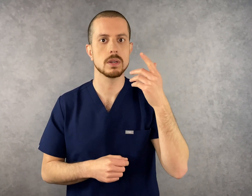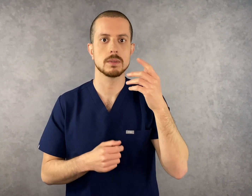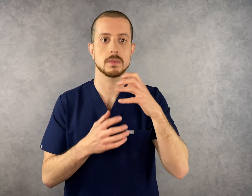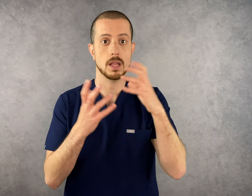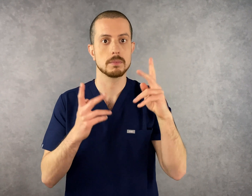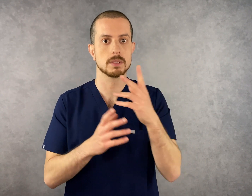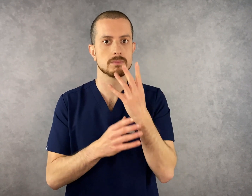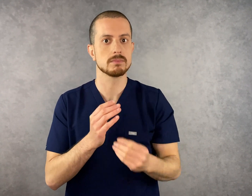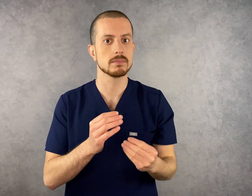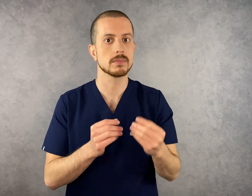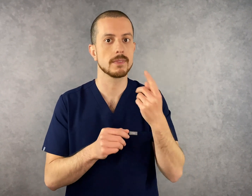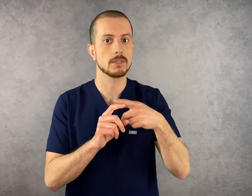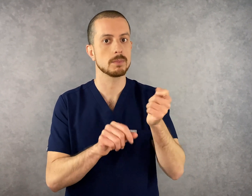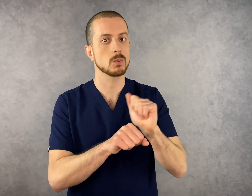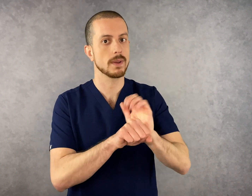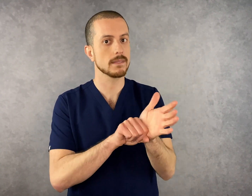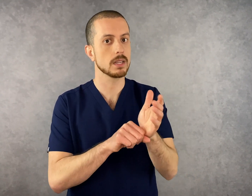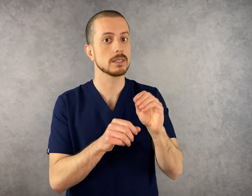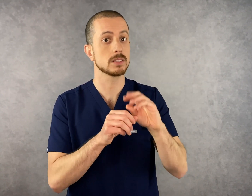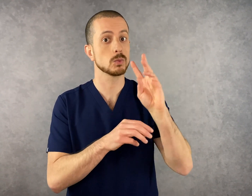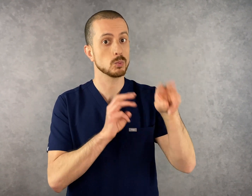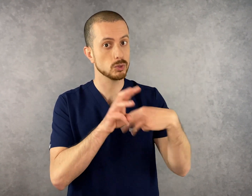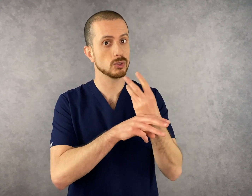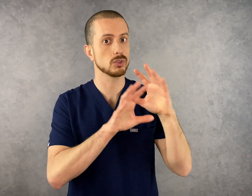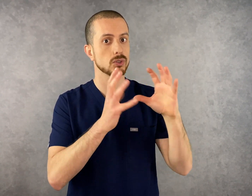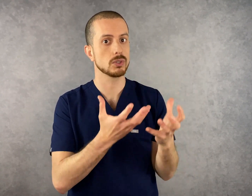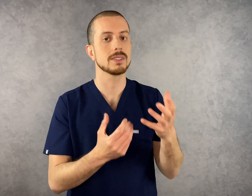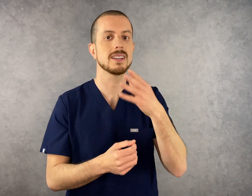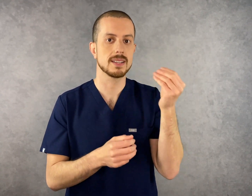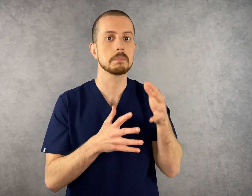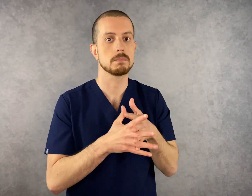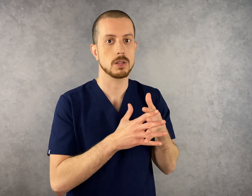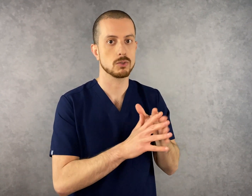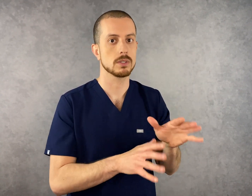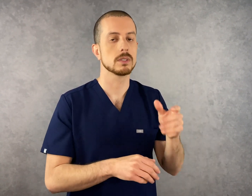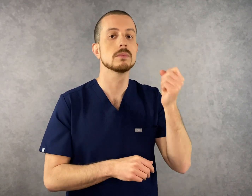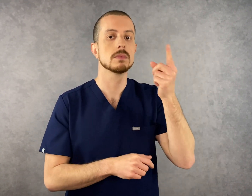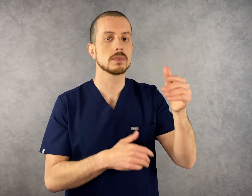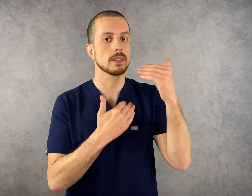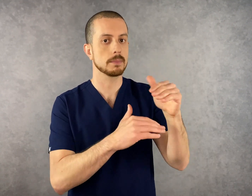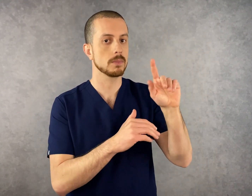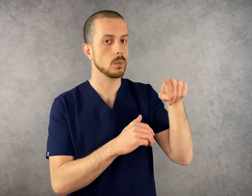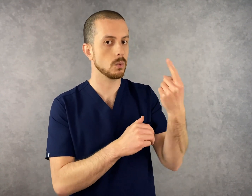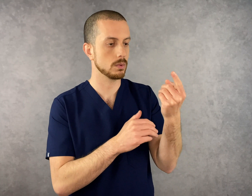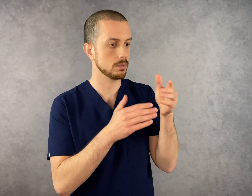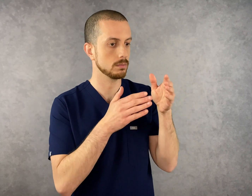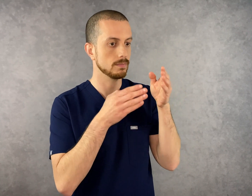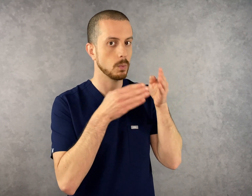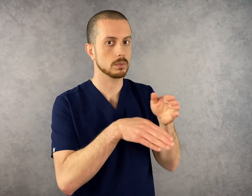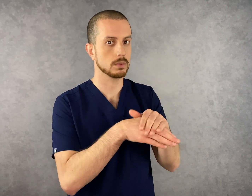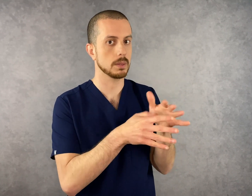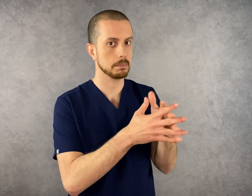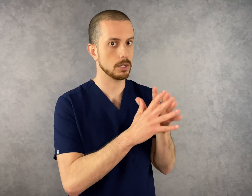The coronavirus took many lives worldwide as well as in the United States. This analysis was limited to the United States, though.